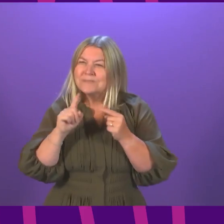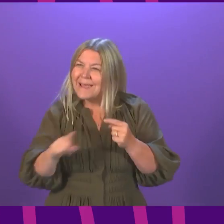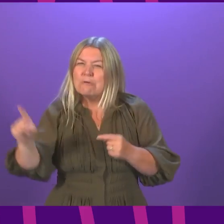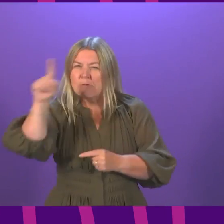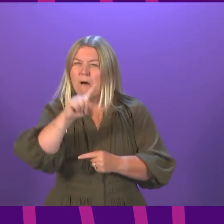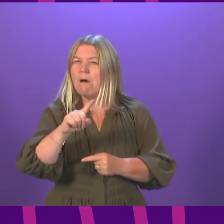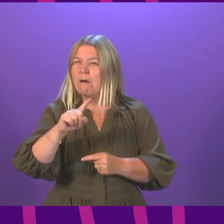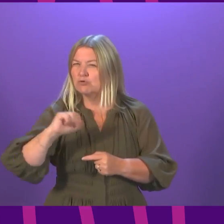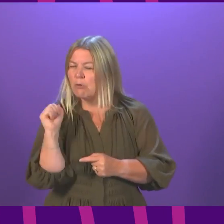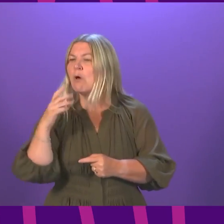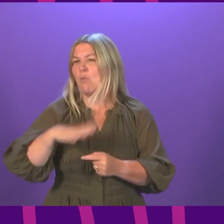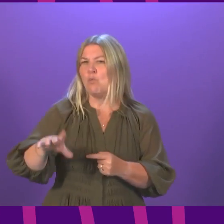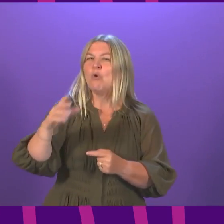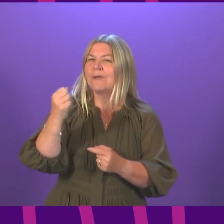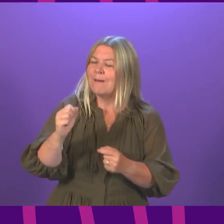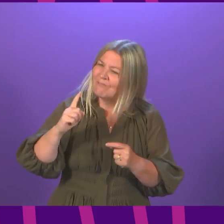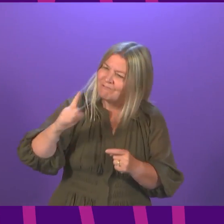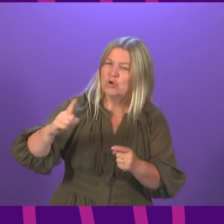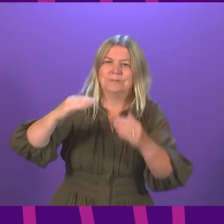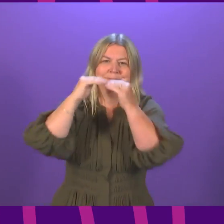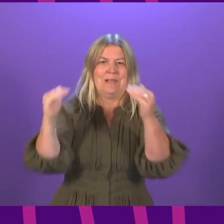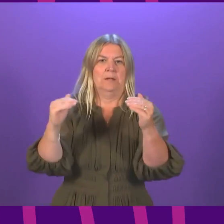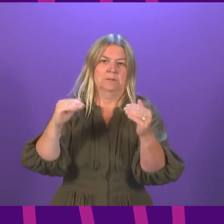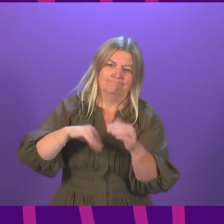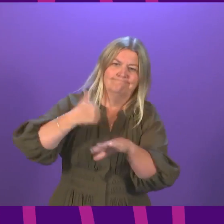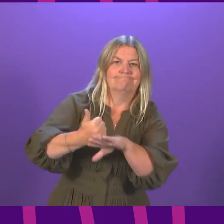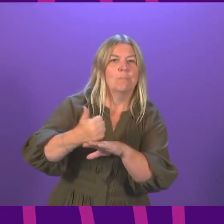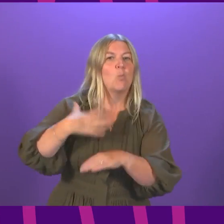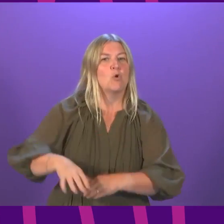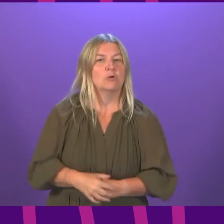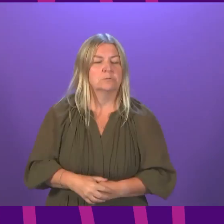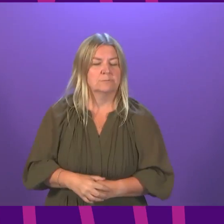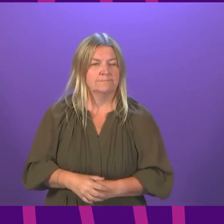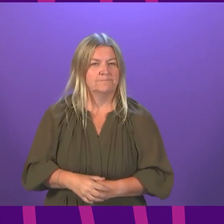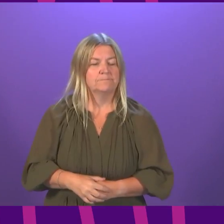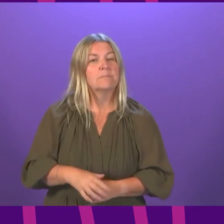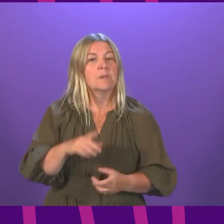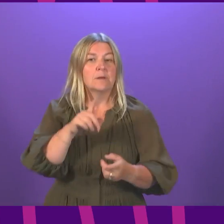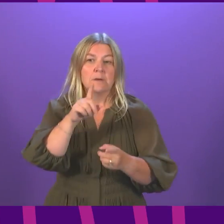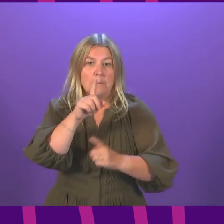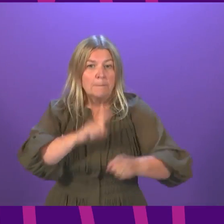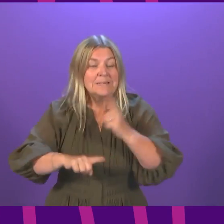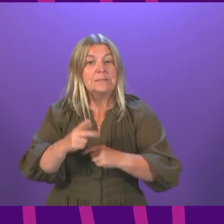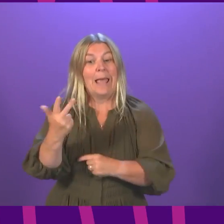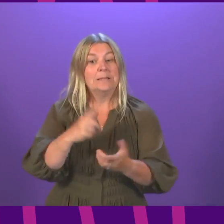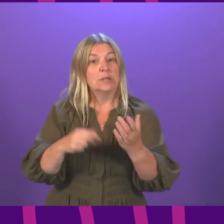in place before then. I will meet with health board chief executives on 18 August to drive